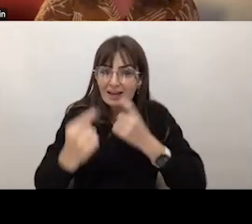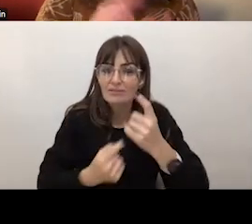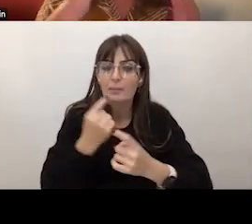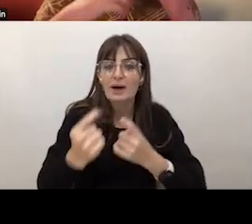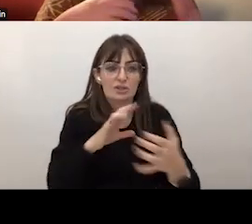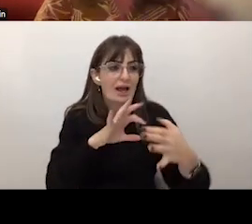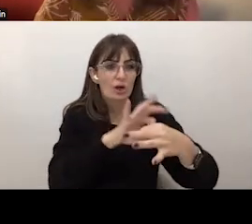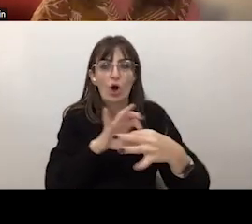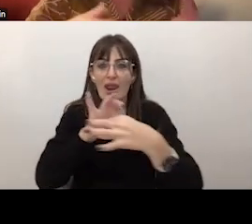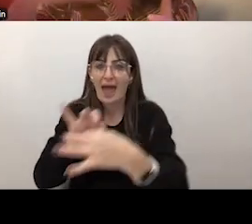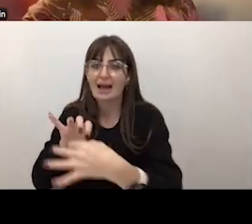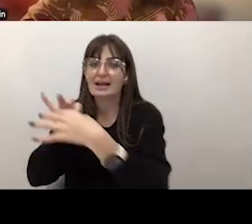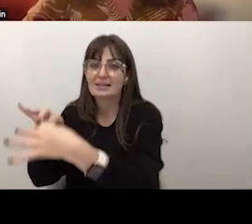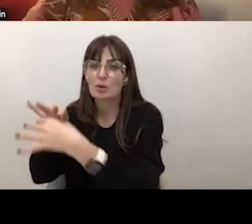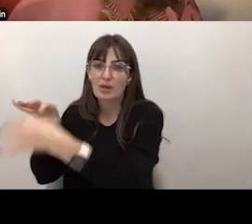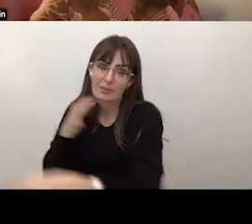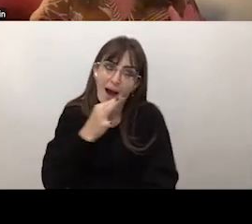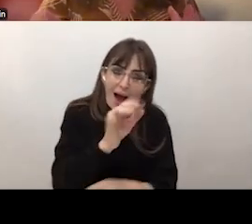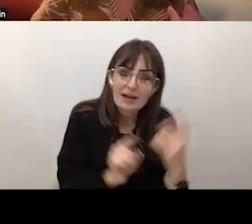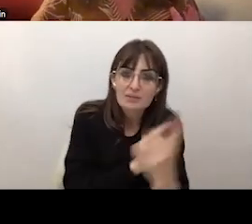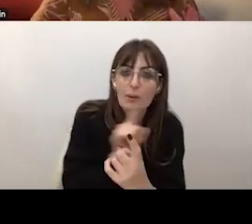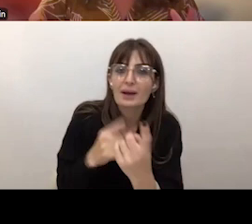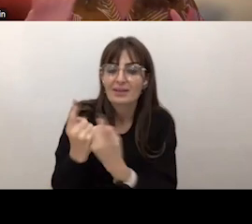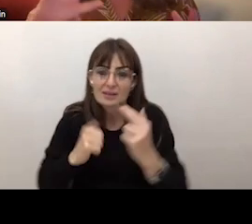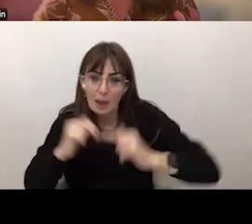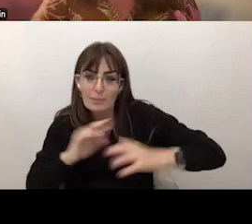those individuals, ask for a meeting, and then build the relationship. That